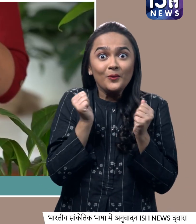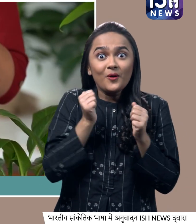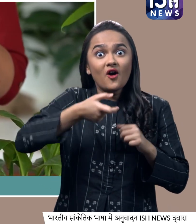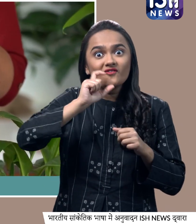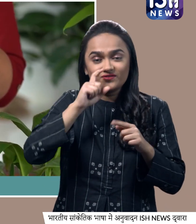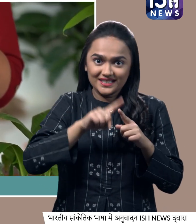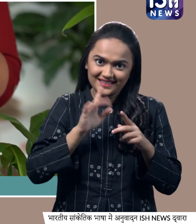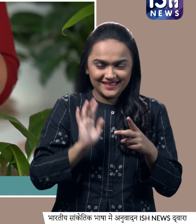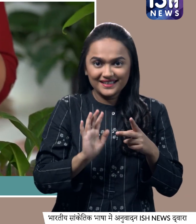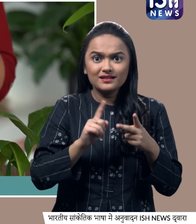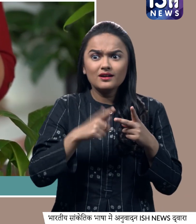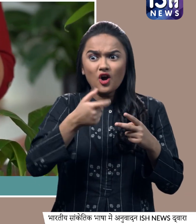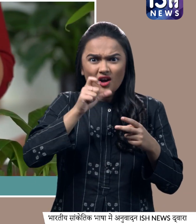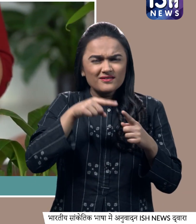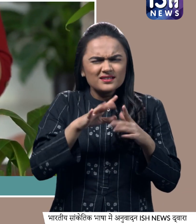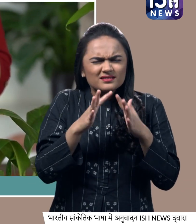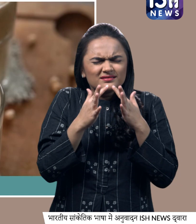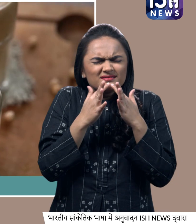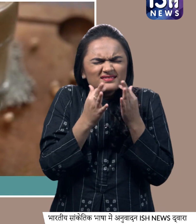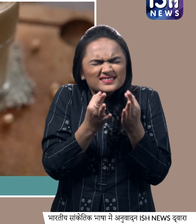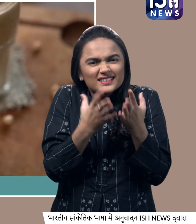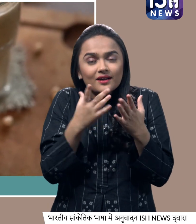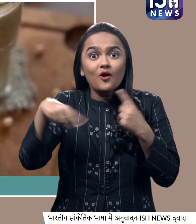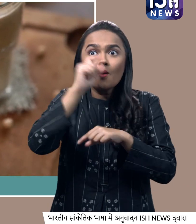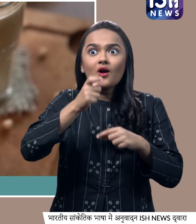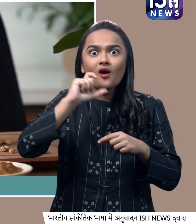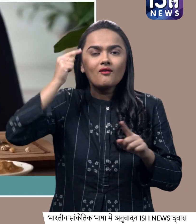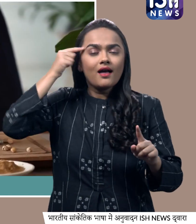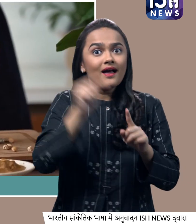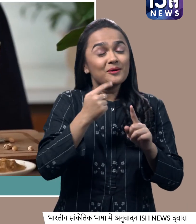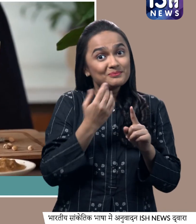a coffee so tasty that every coffee lover will love it